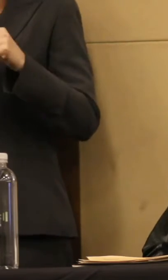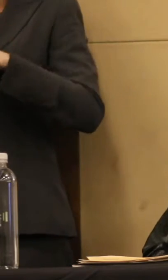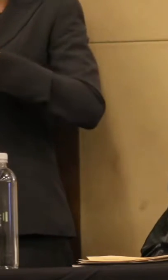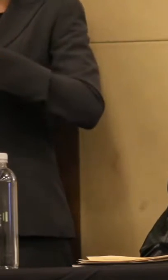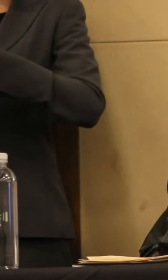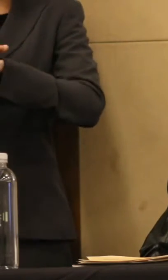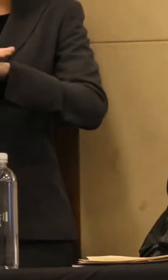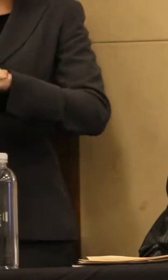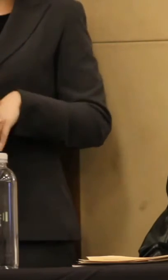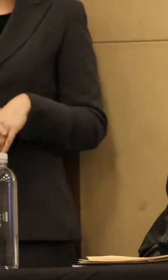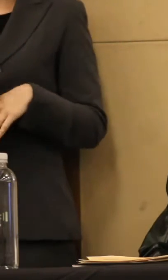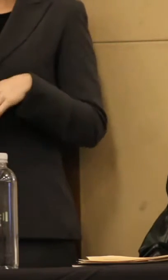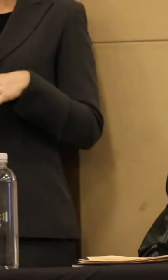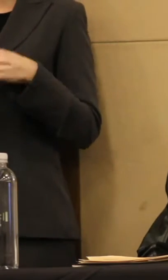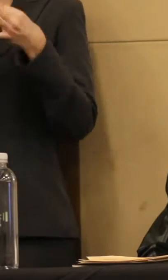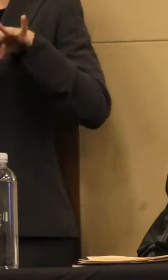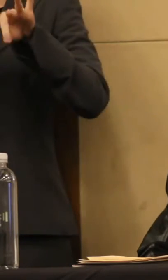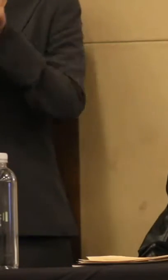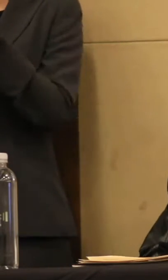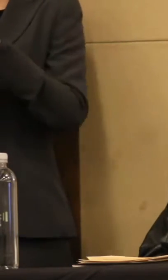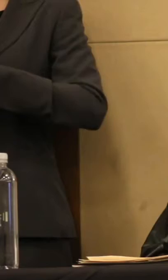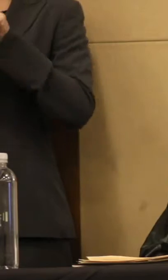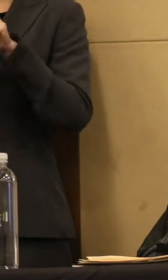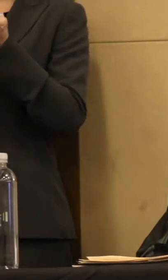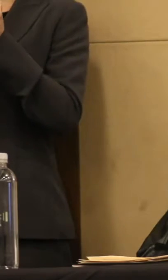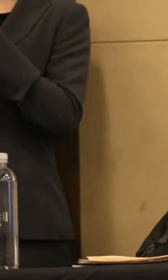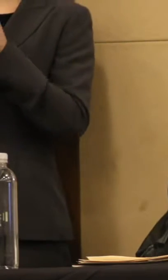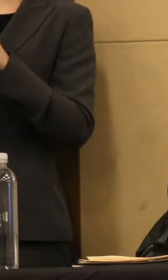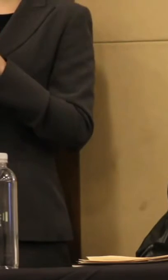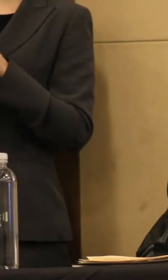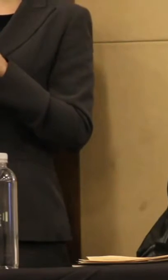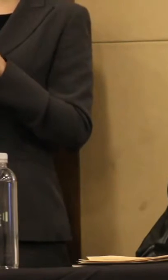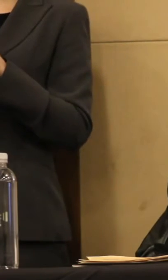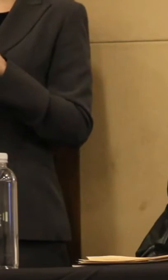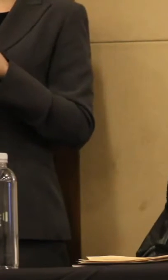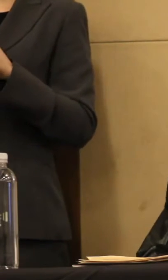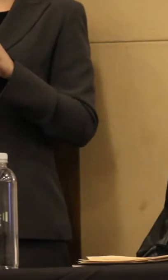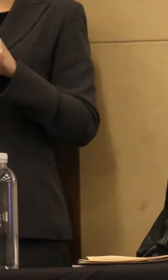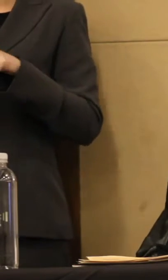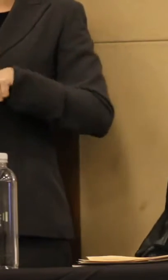to have people with disabilities represented in employment in the media -- represented